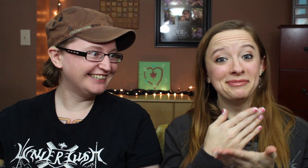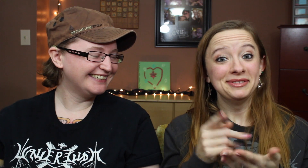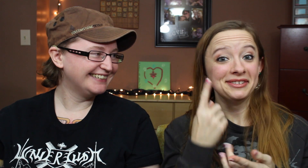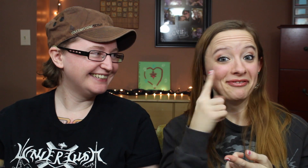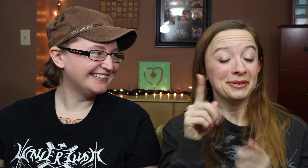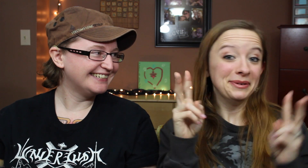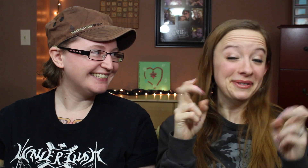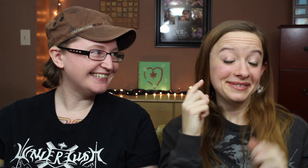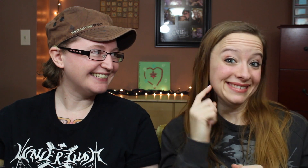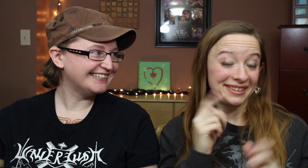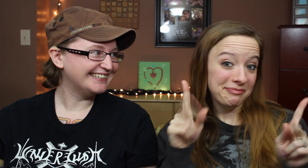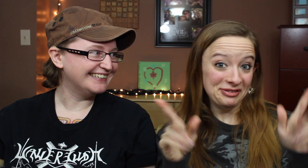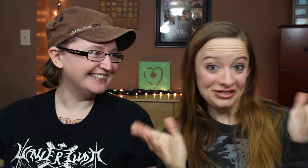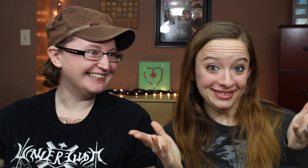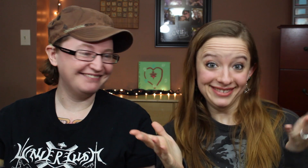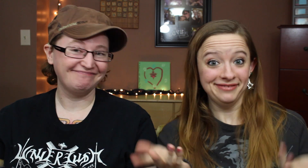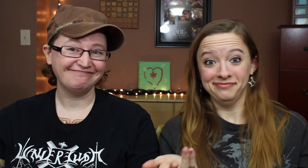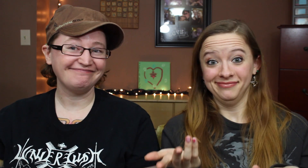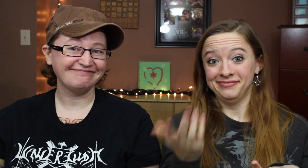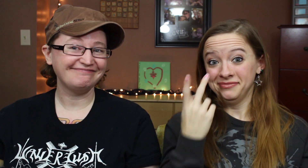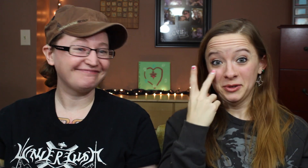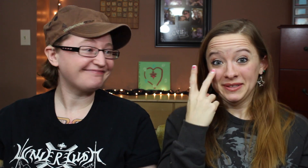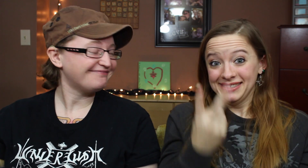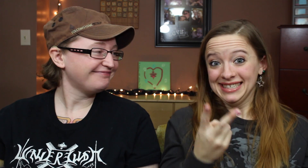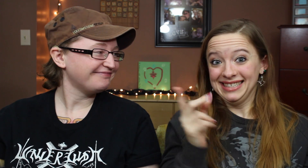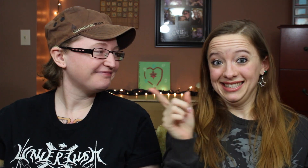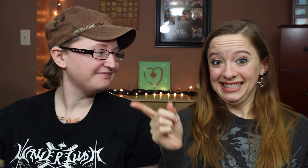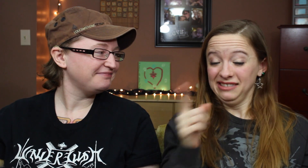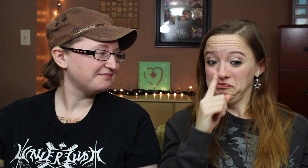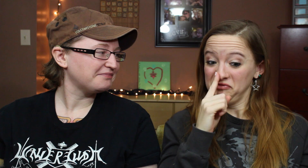Jill: Yeah she does have a lot of music for a "deaf" person!